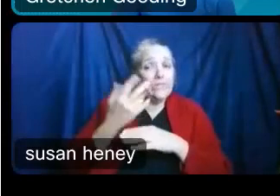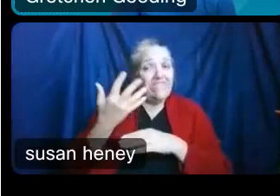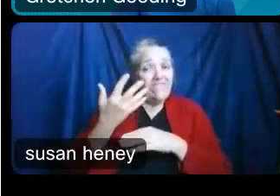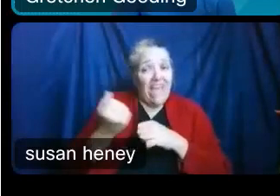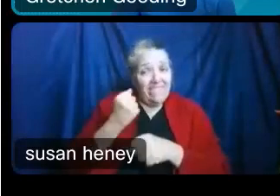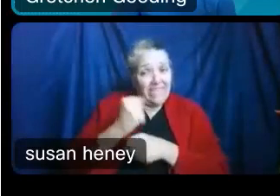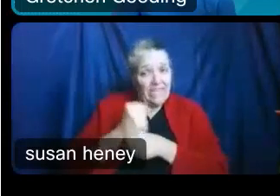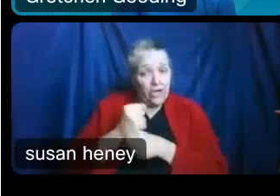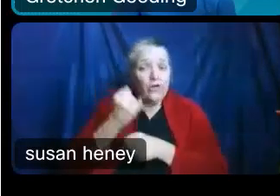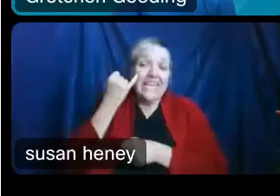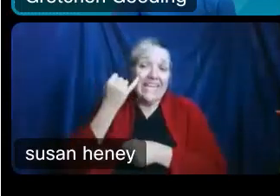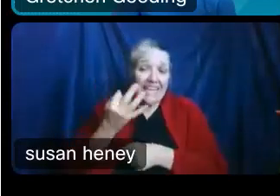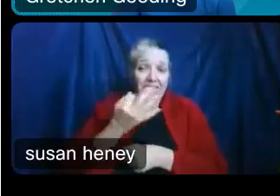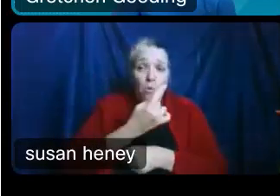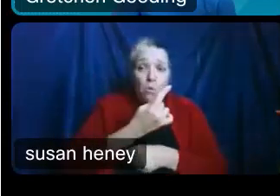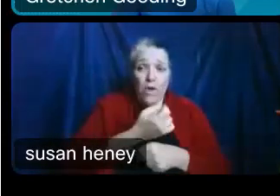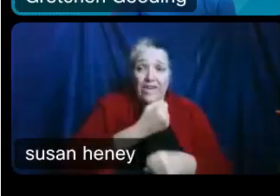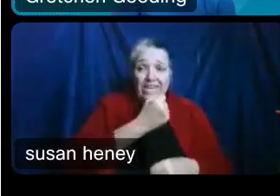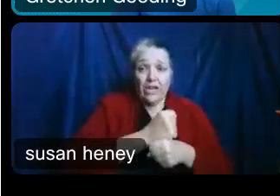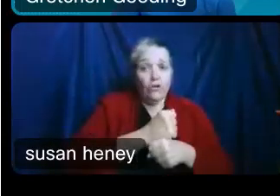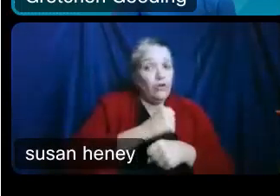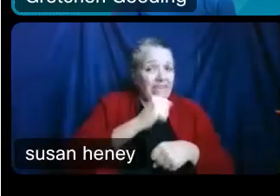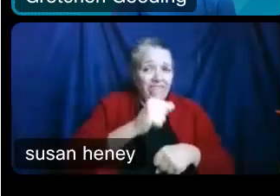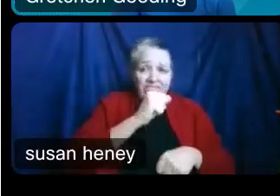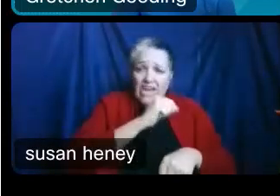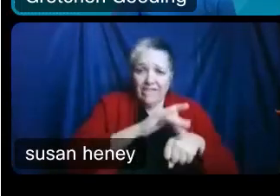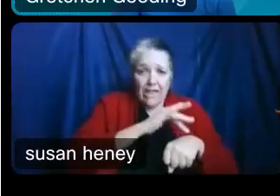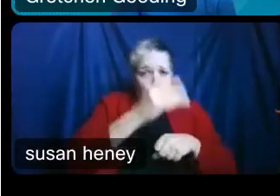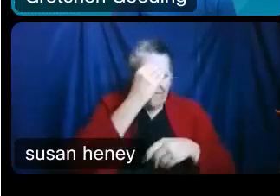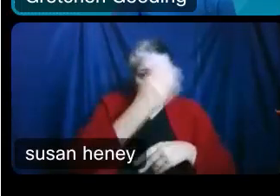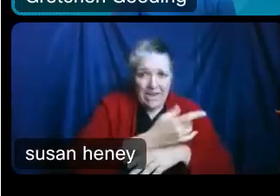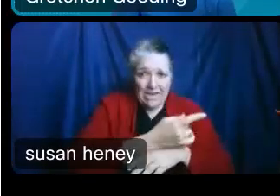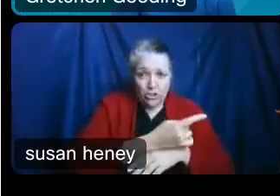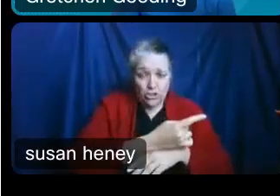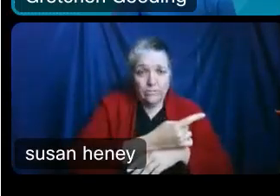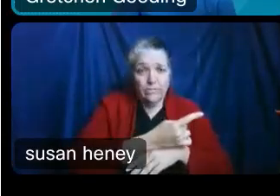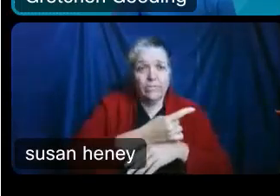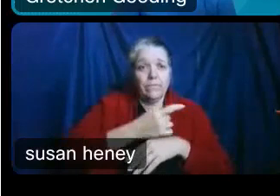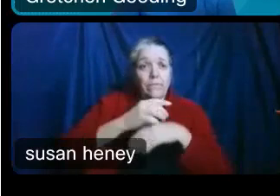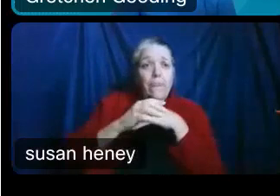when your estimates cover geographic areas with a population greater than or equal to